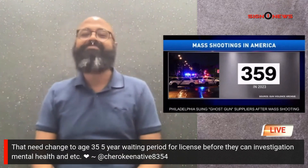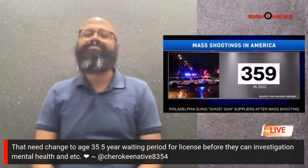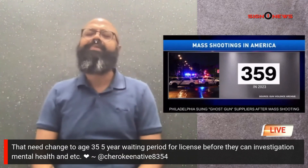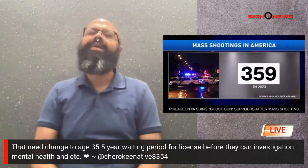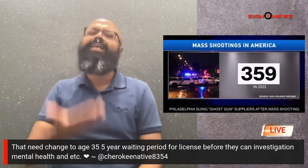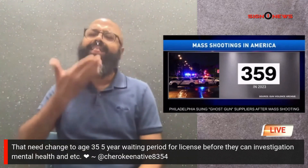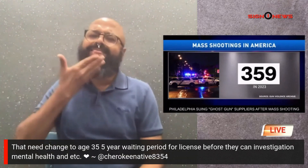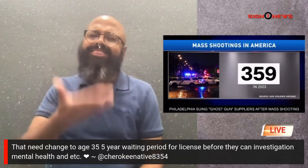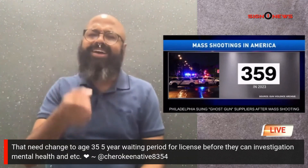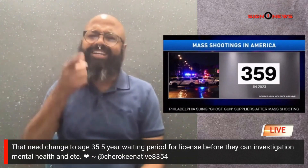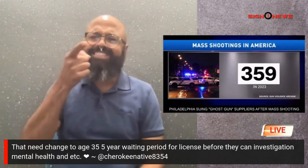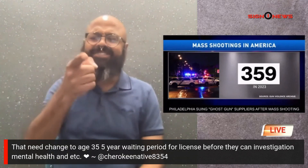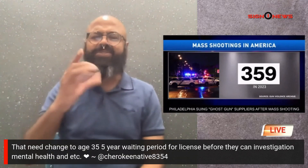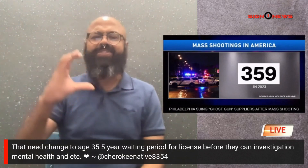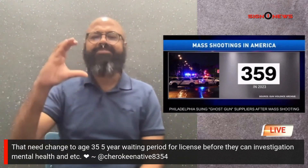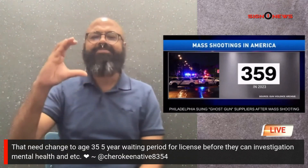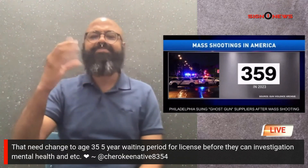Thank you Cherokee native for sharing your thoughts.